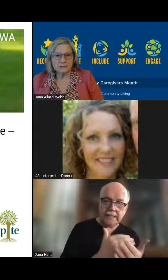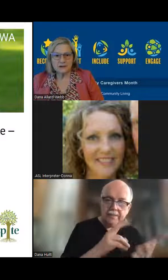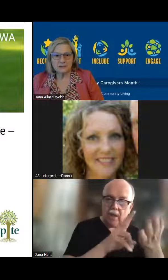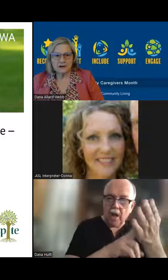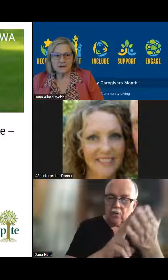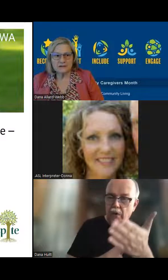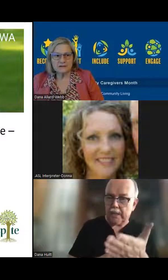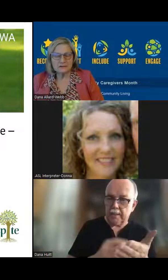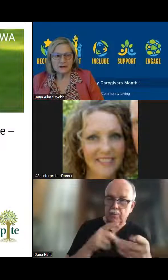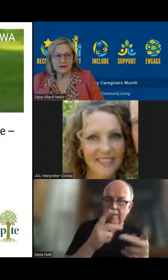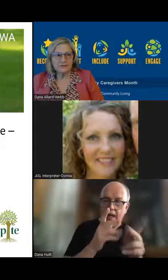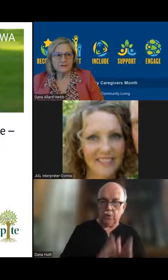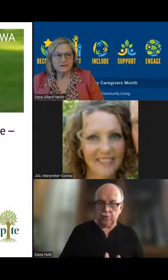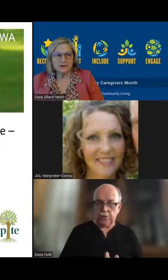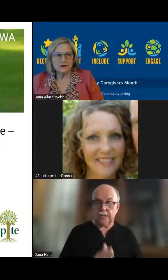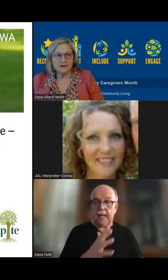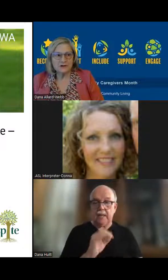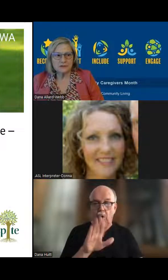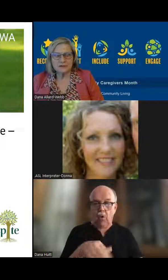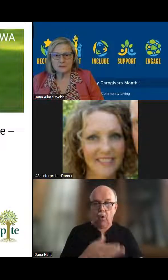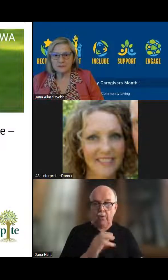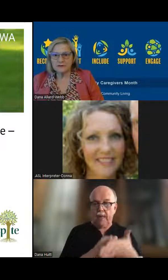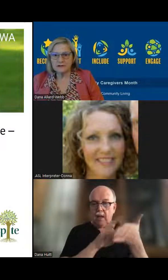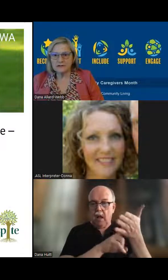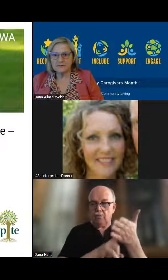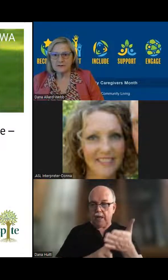, and they just do that forever. Others do that and then maybe